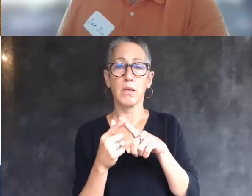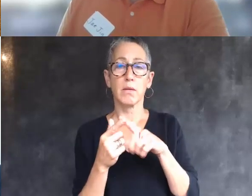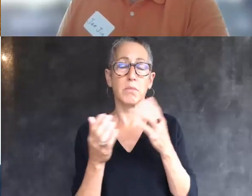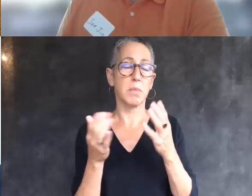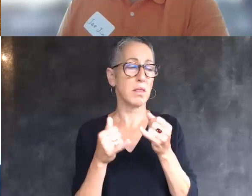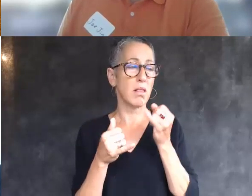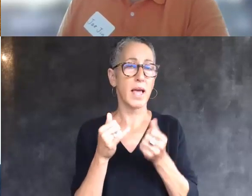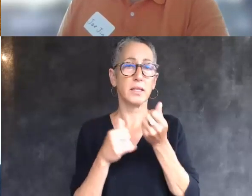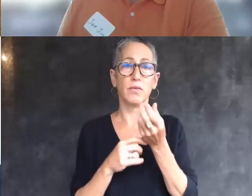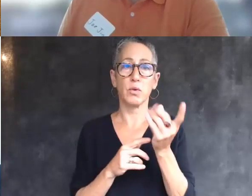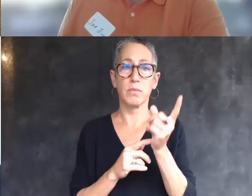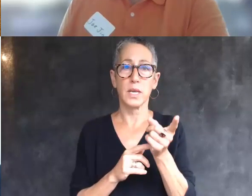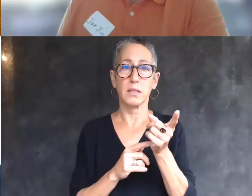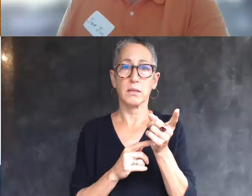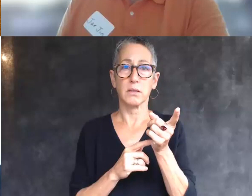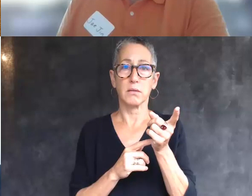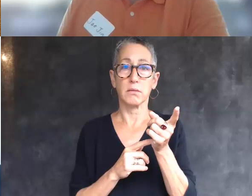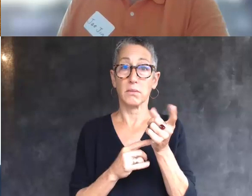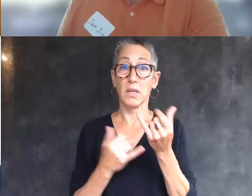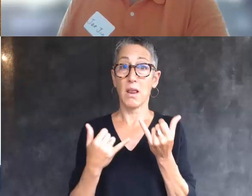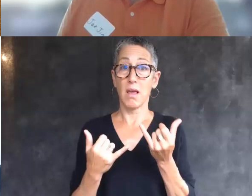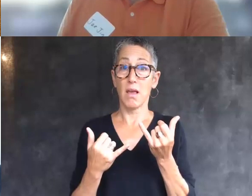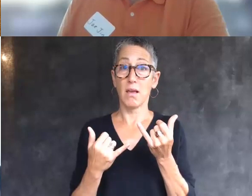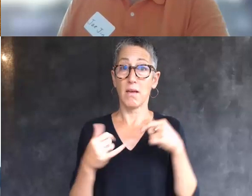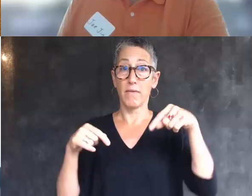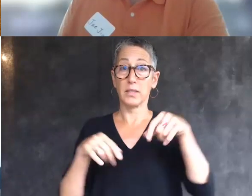few minutes of our of our time now talking about some ideas of